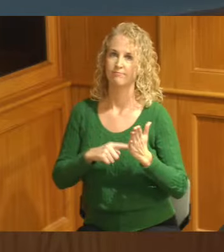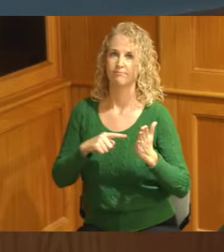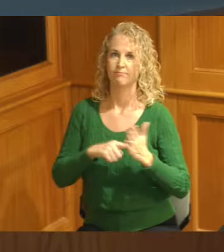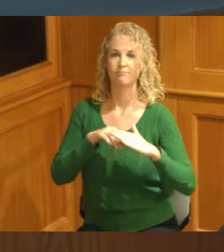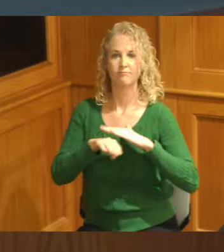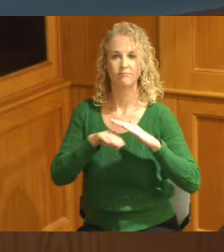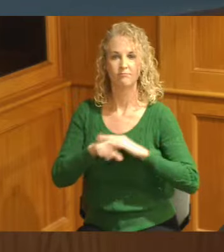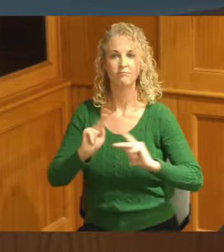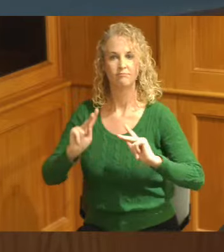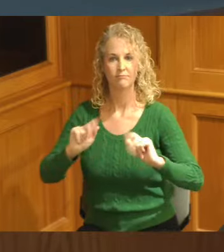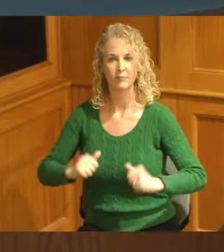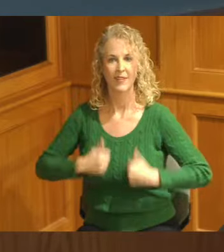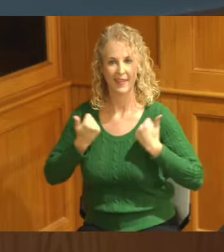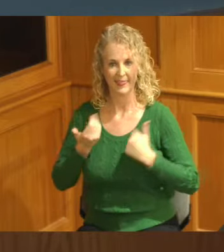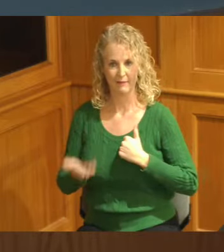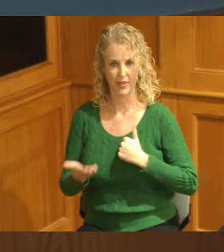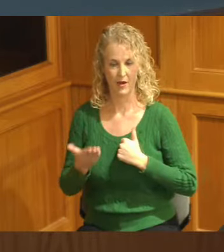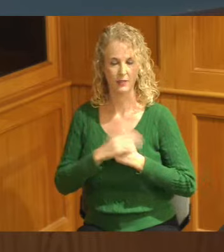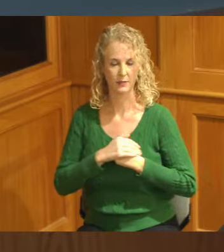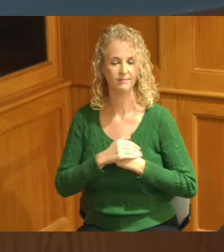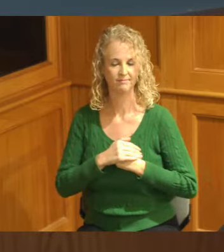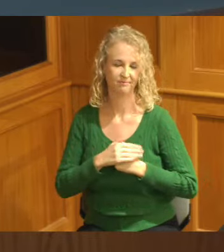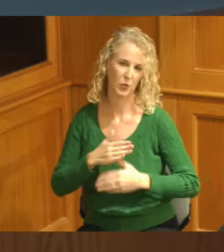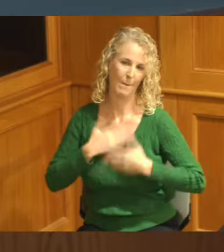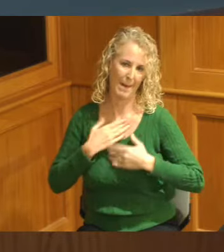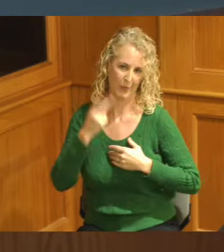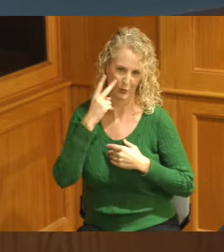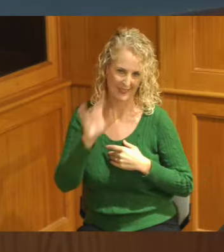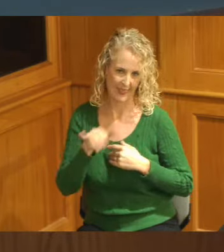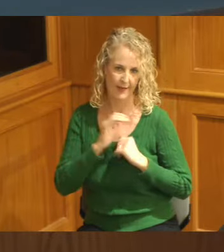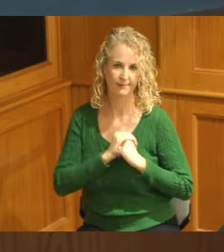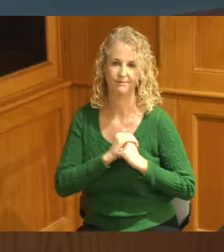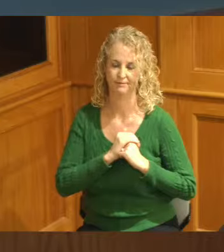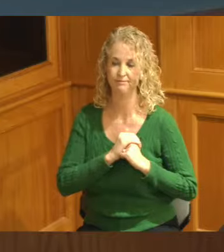to those that live and work in that area. So so I appreciate the adjustment there. I